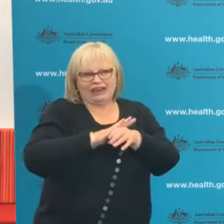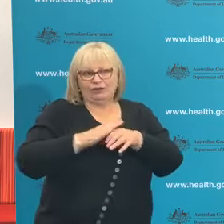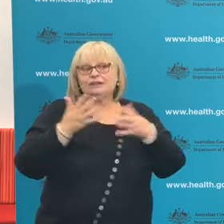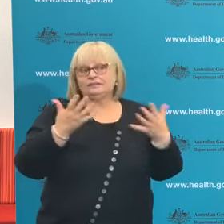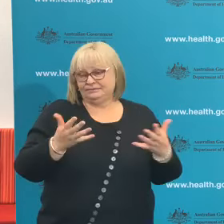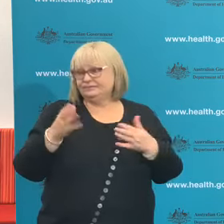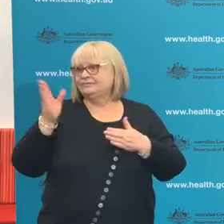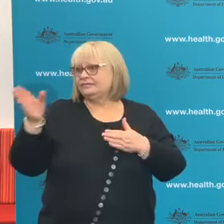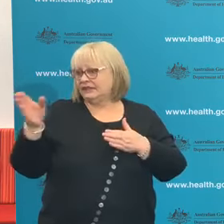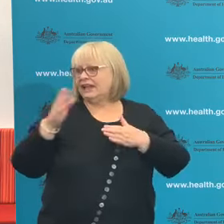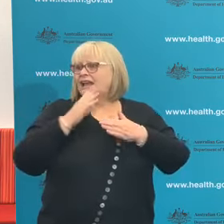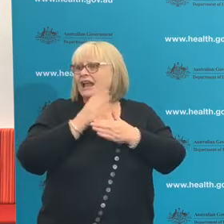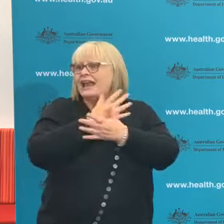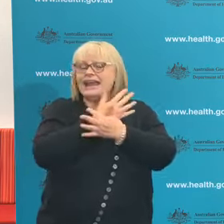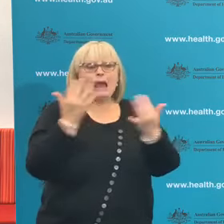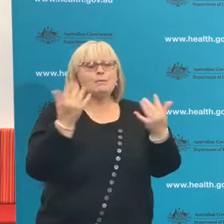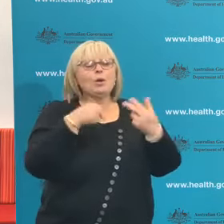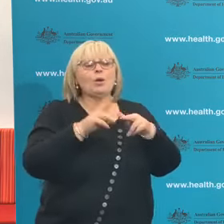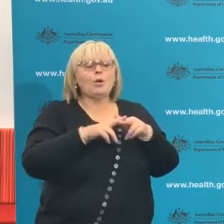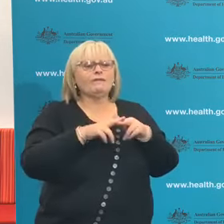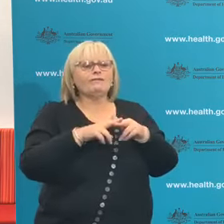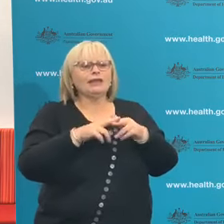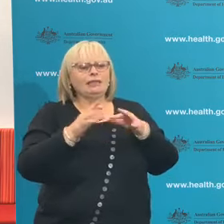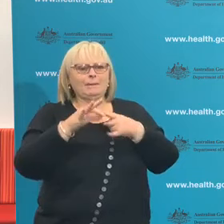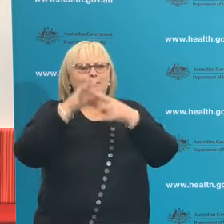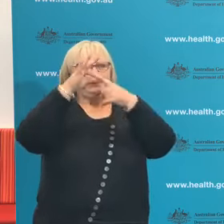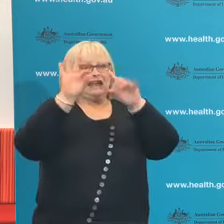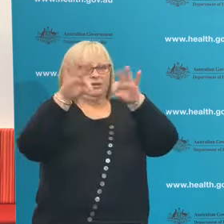Professor Murphy, a number of aged care peak bodies this morning called for the